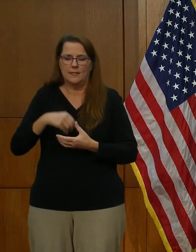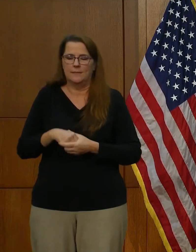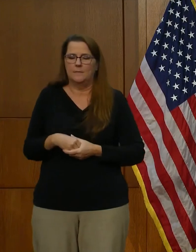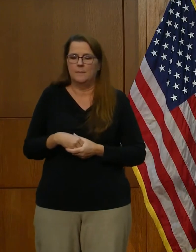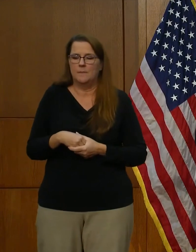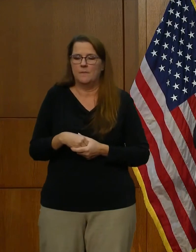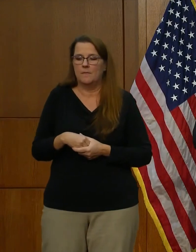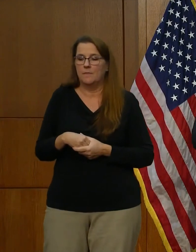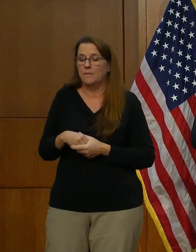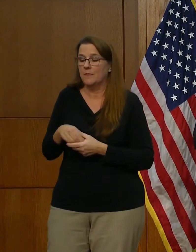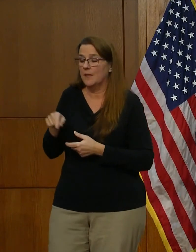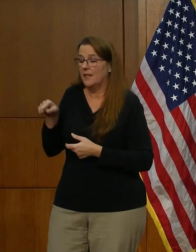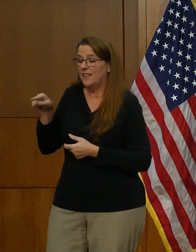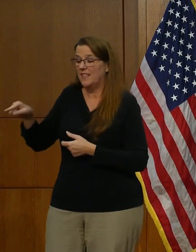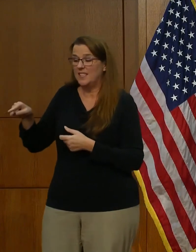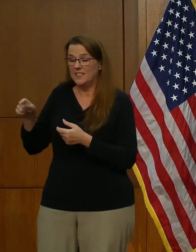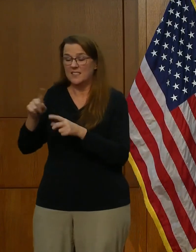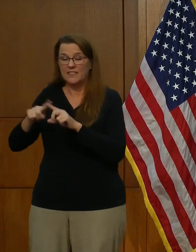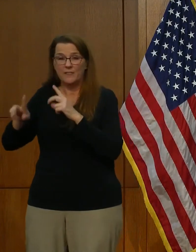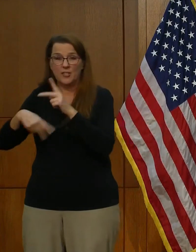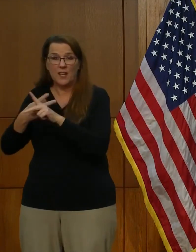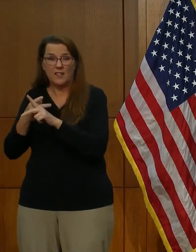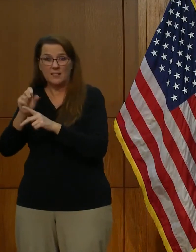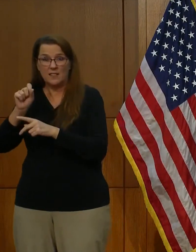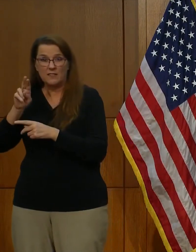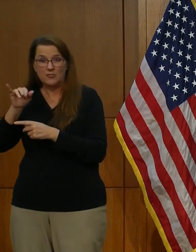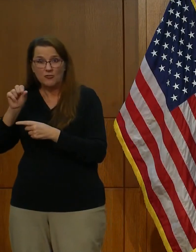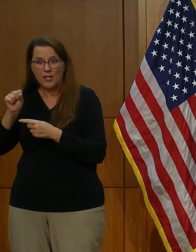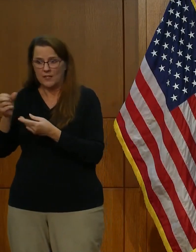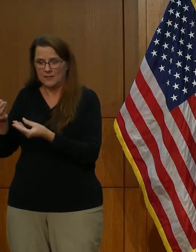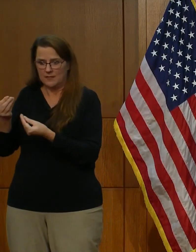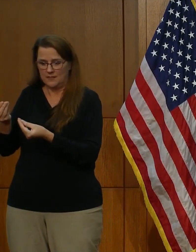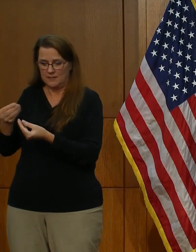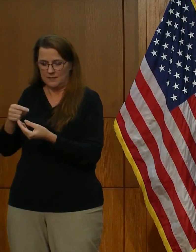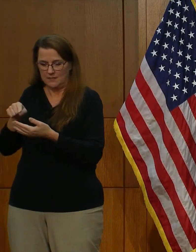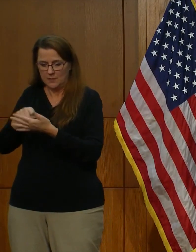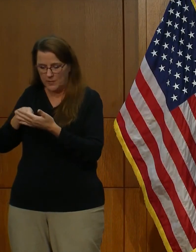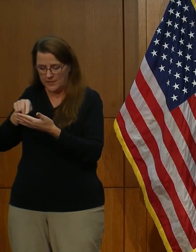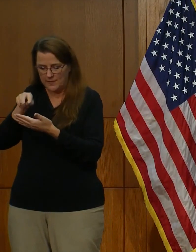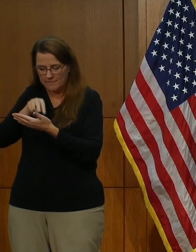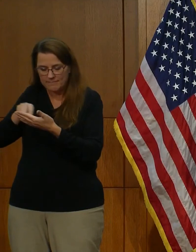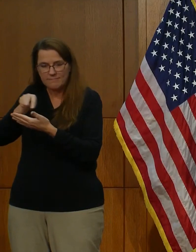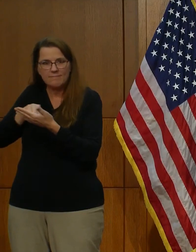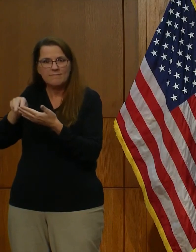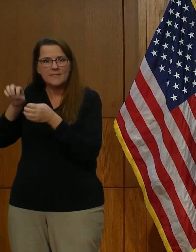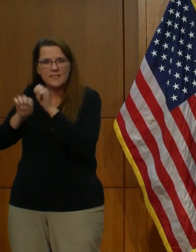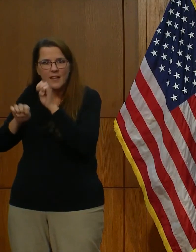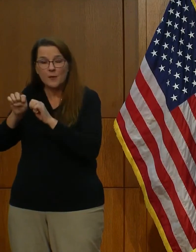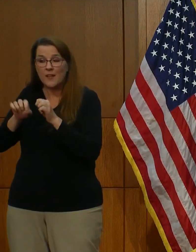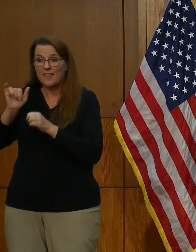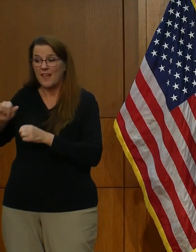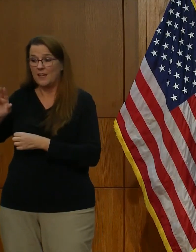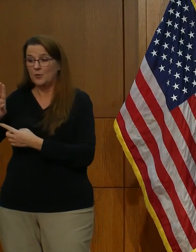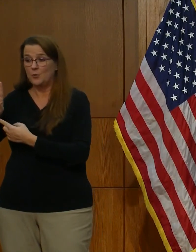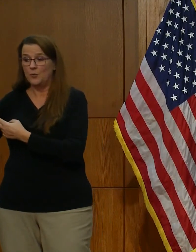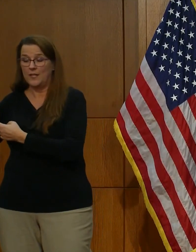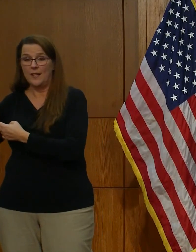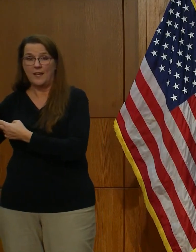IN THE STATE MODELING THAT HAS BEEN DONE ON THESE VARIANTS SHOWS THAT THAT THE UK VARIANT